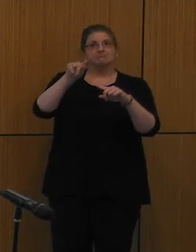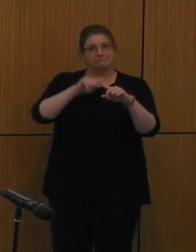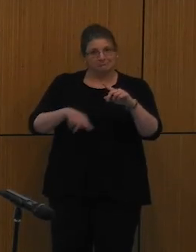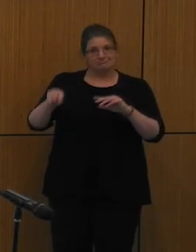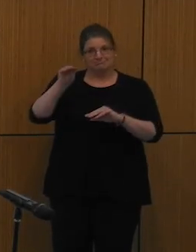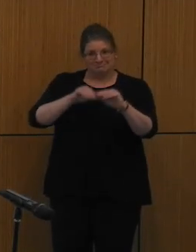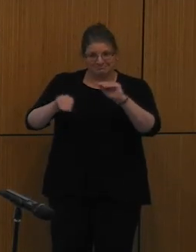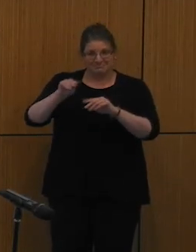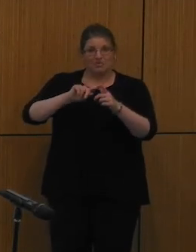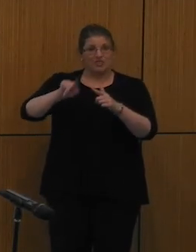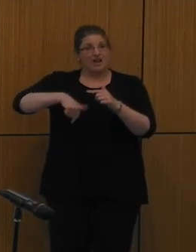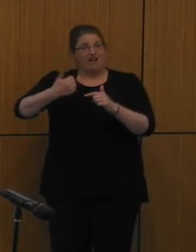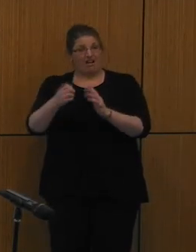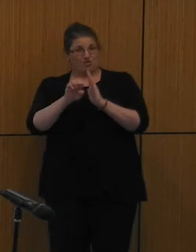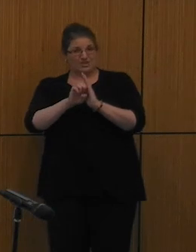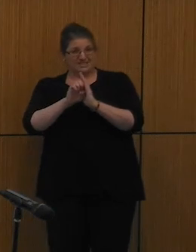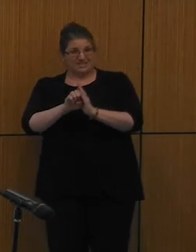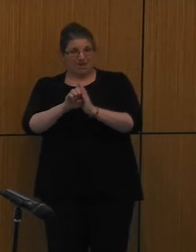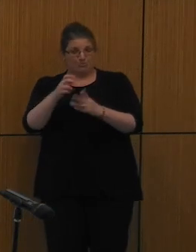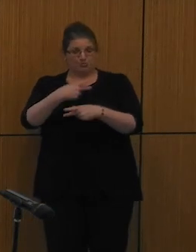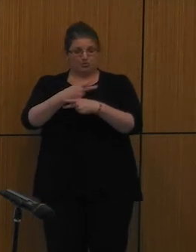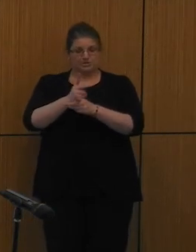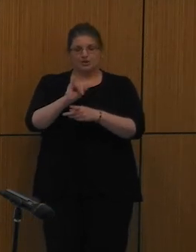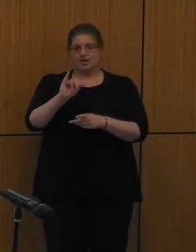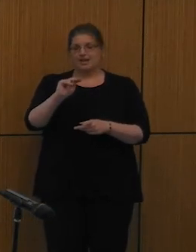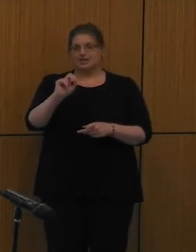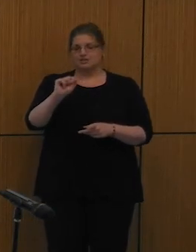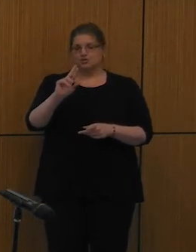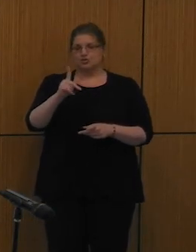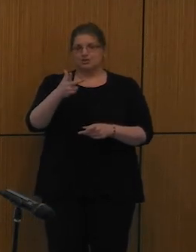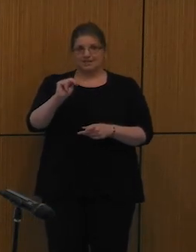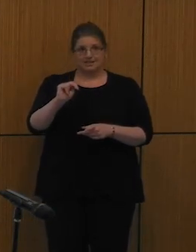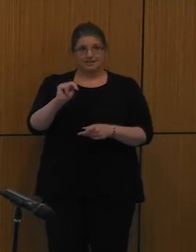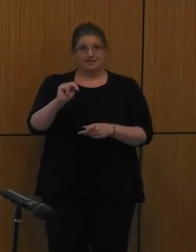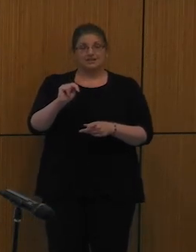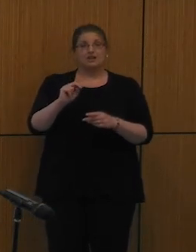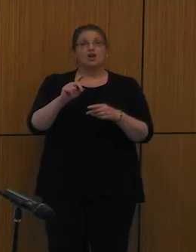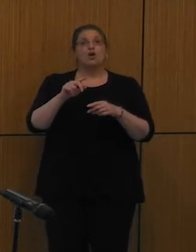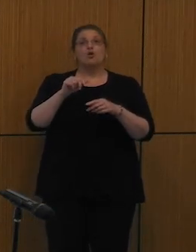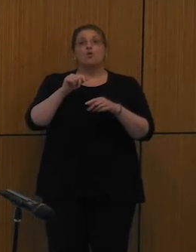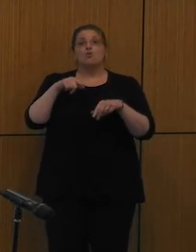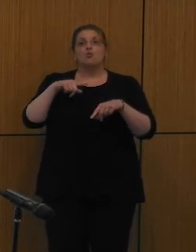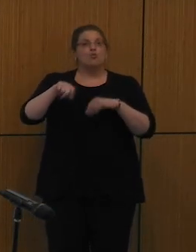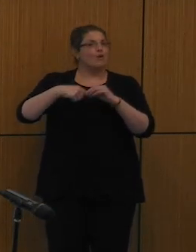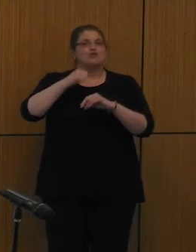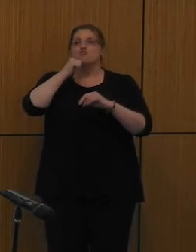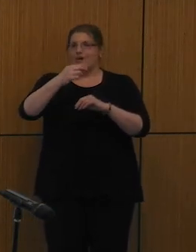insulin production in the absence of meals. So this is real world data.